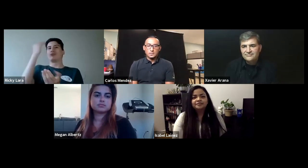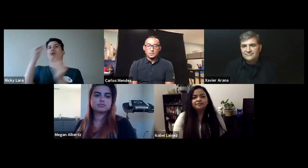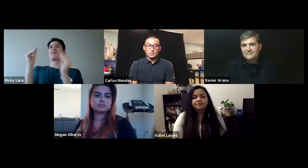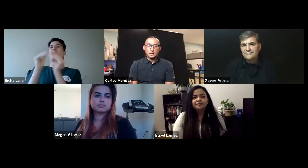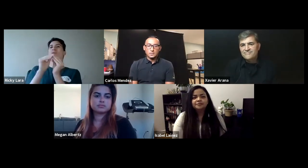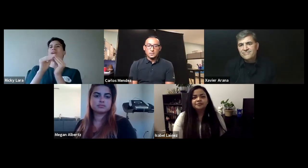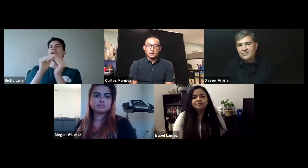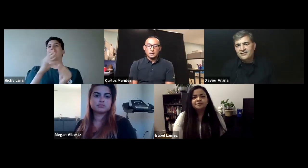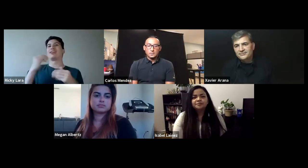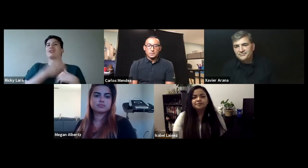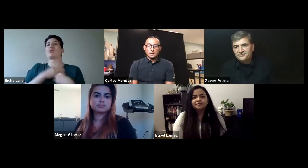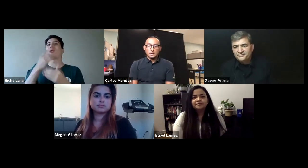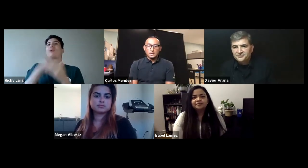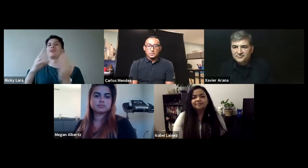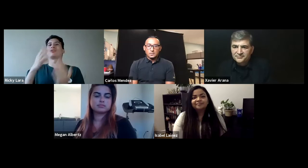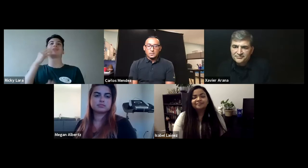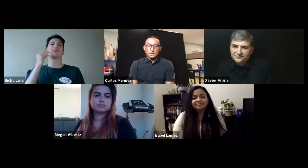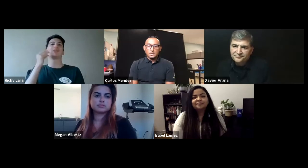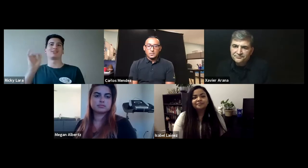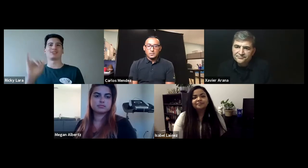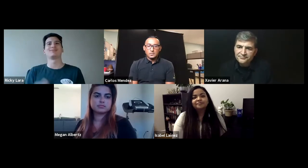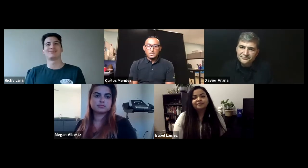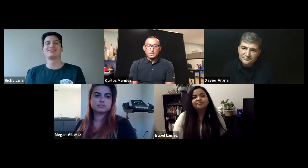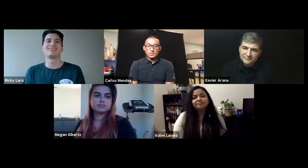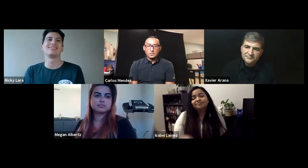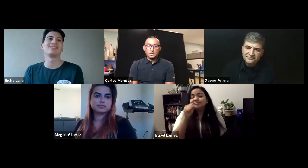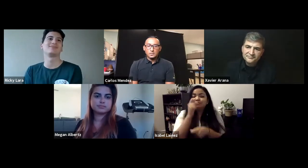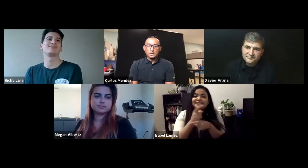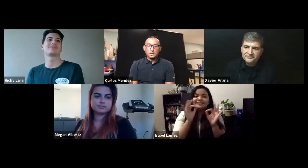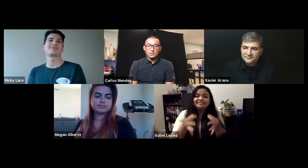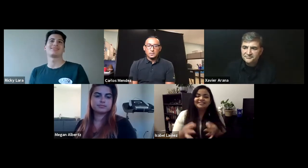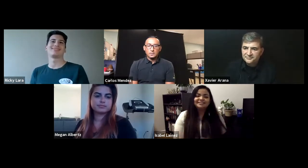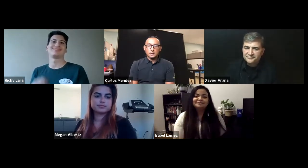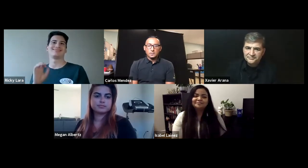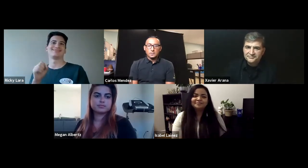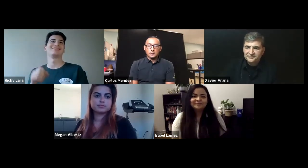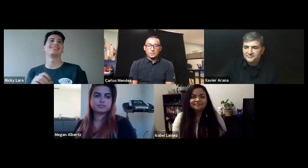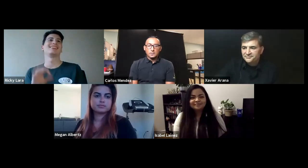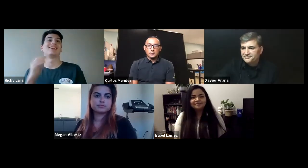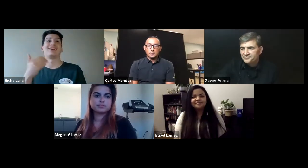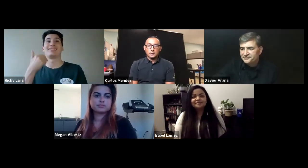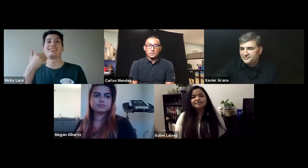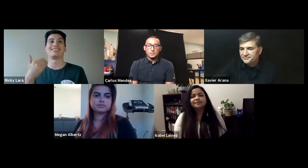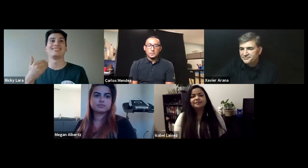It always helps just to know more and to have those experiences. Right. Definitely.